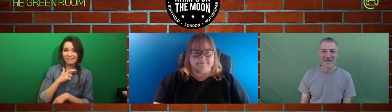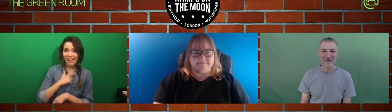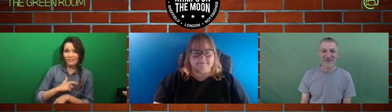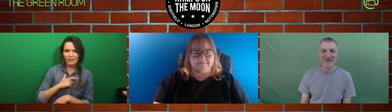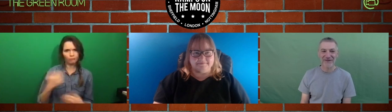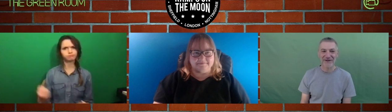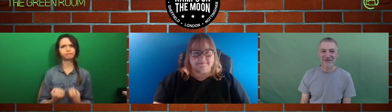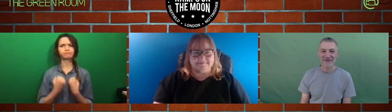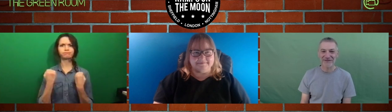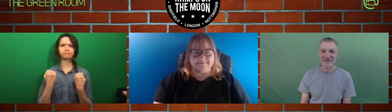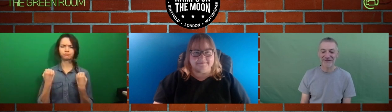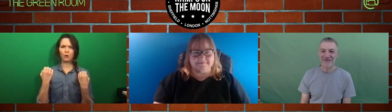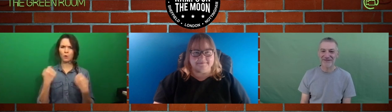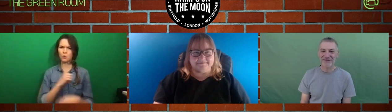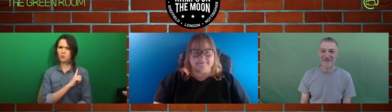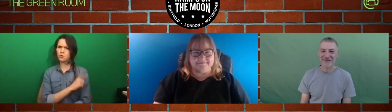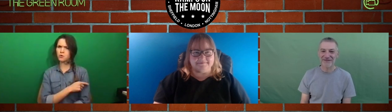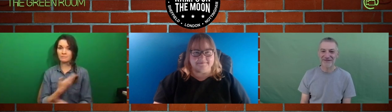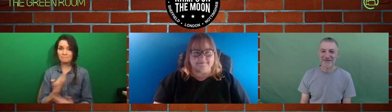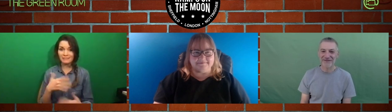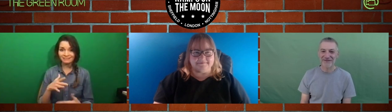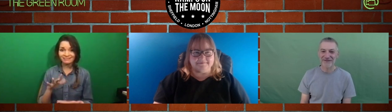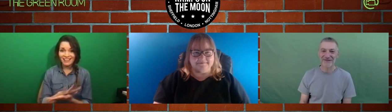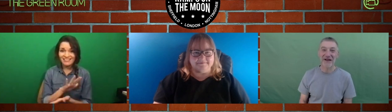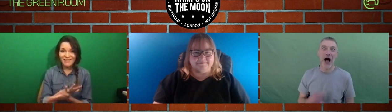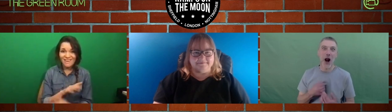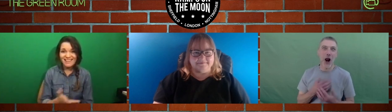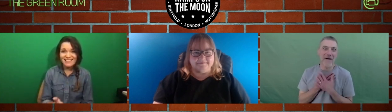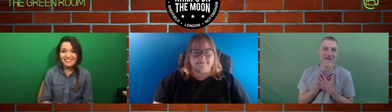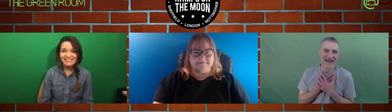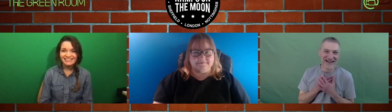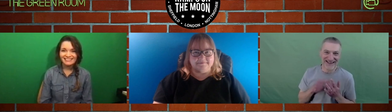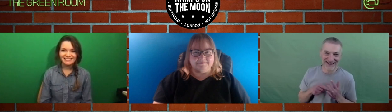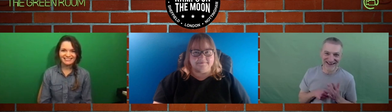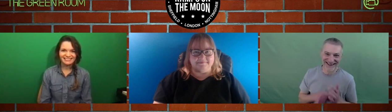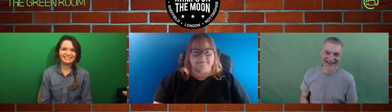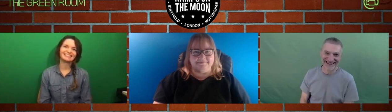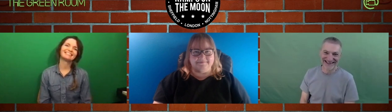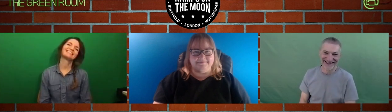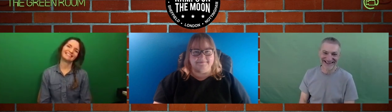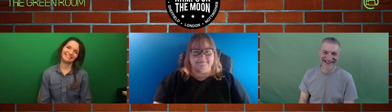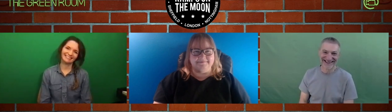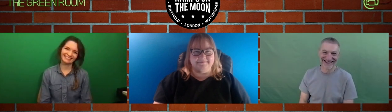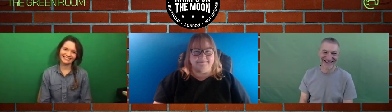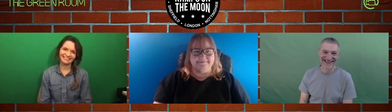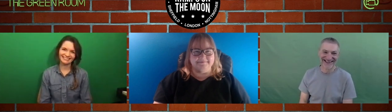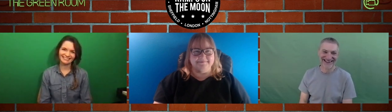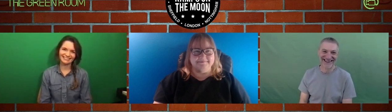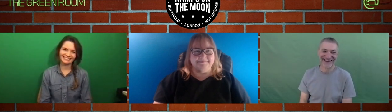powerful? RH: I love it. I thought you'd say that.